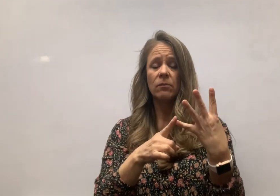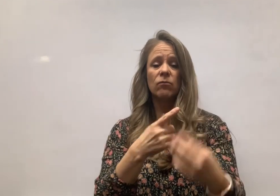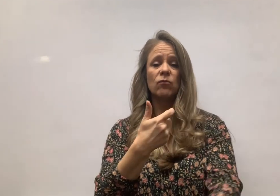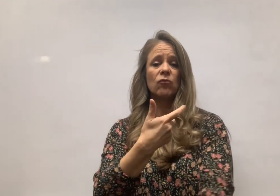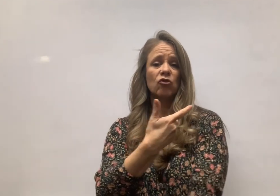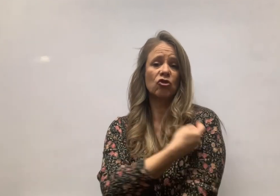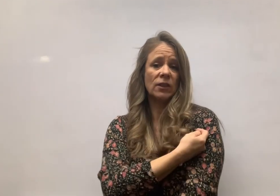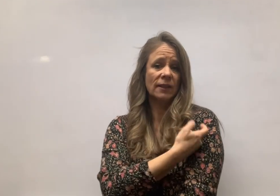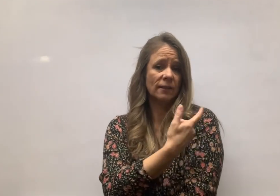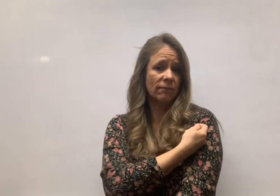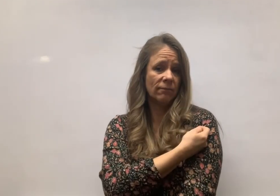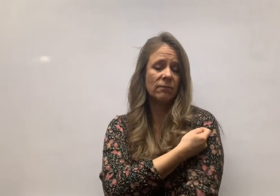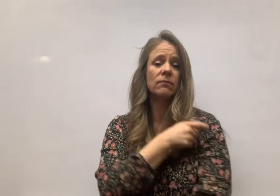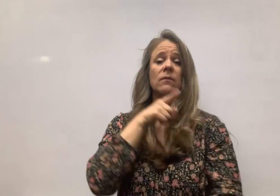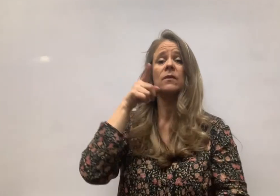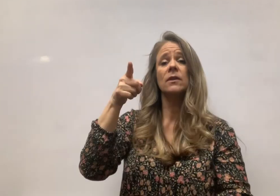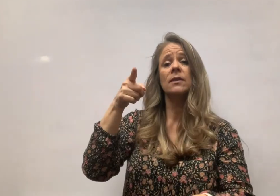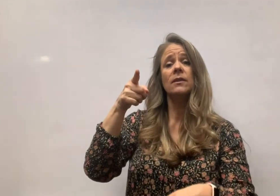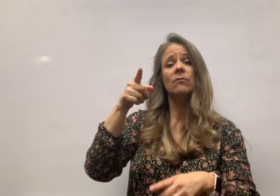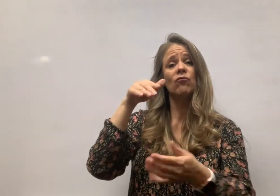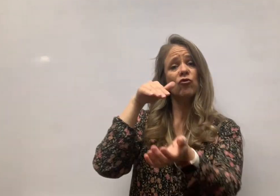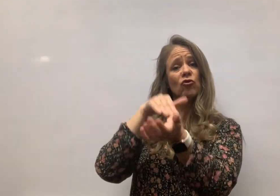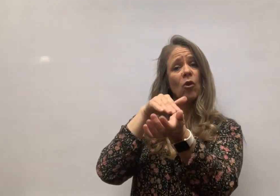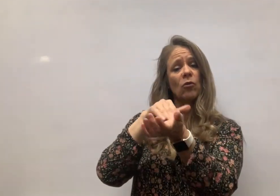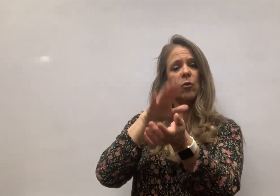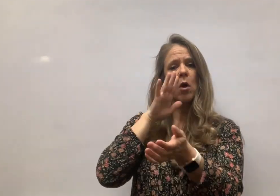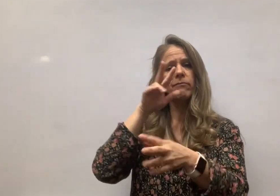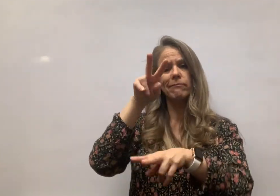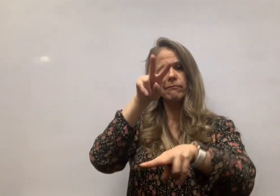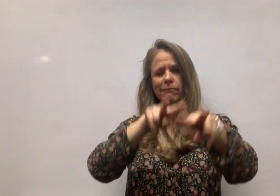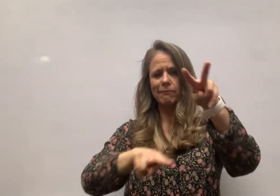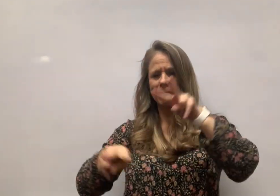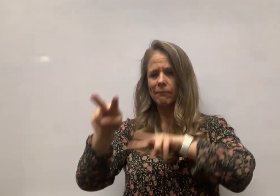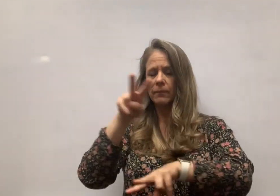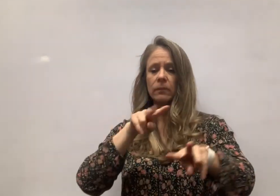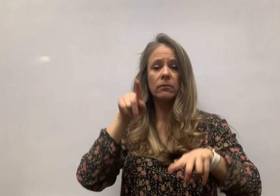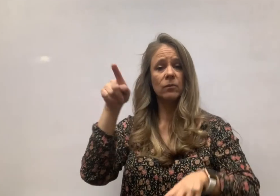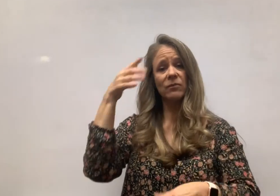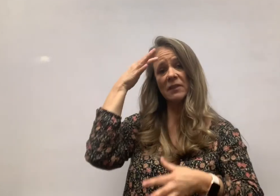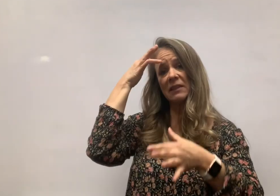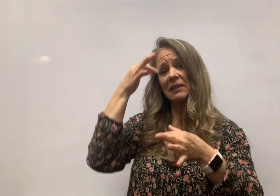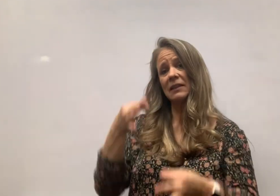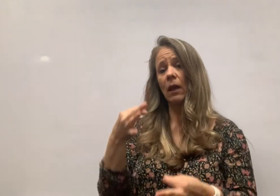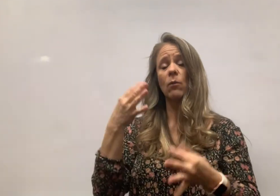Lastly, injectable-a doctor will examine and decide